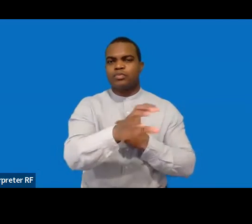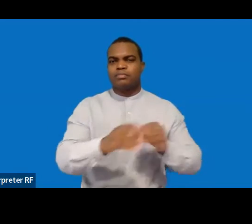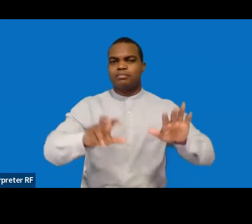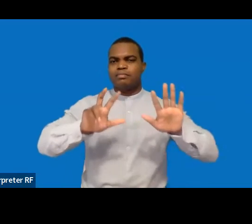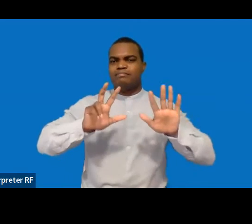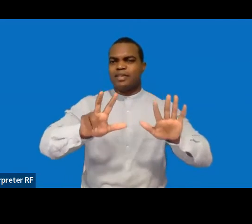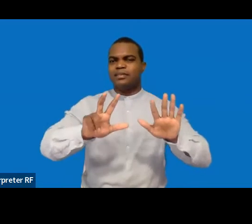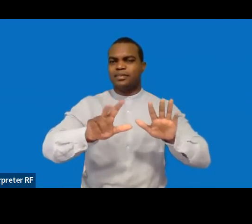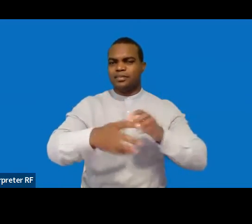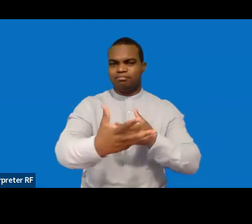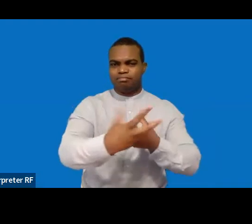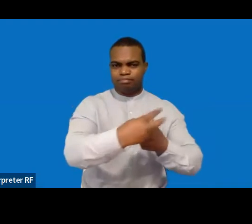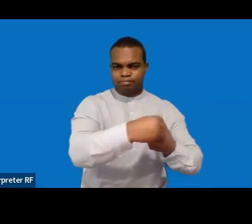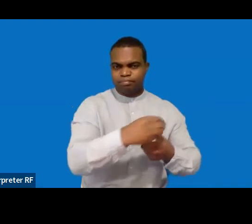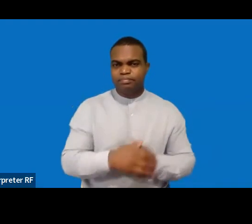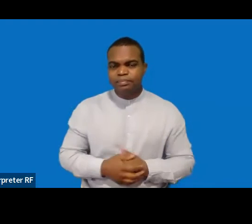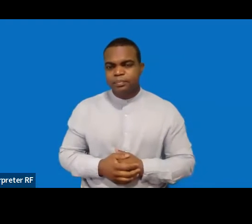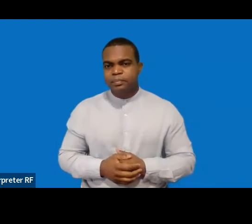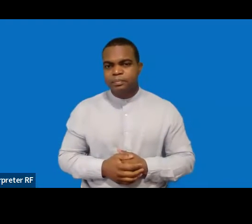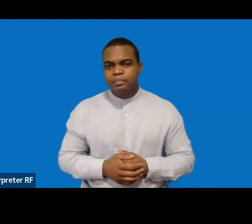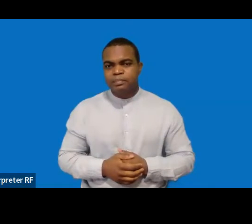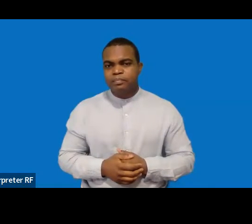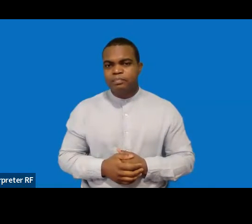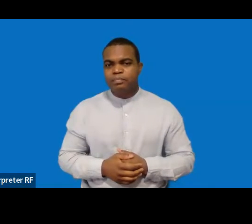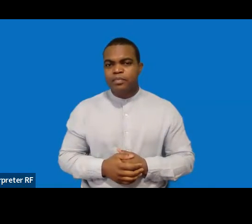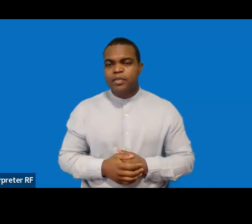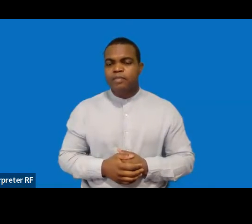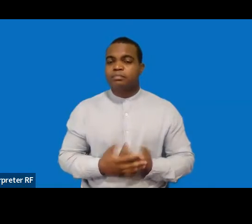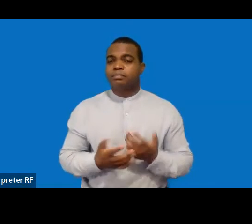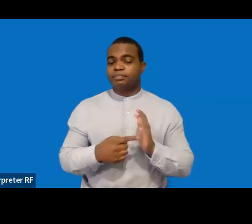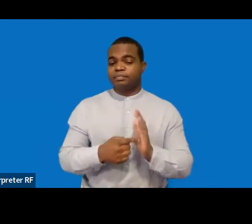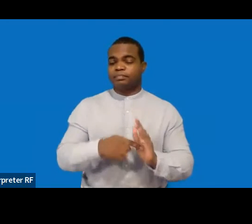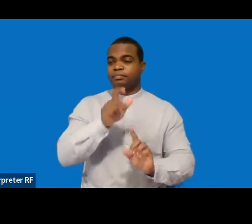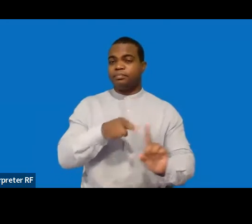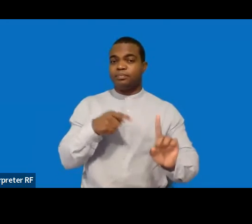and you visited France, for example, you would not be able to use it.